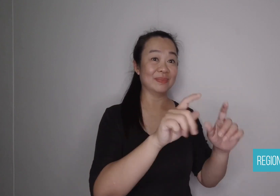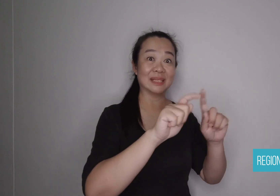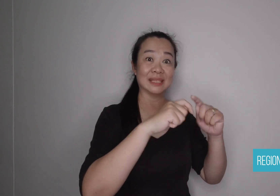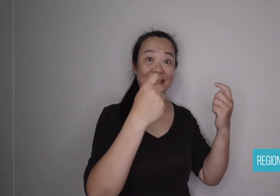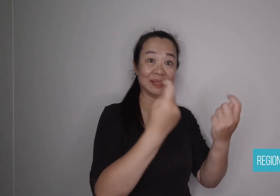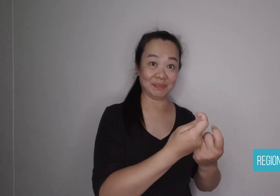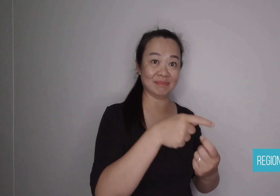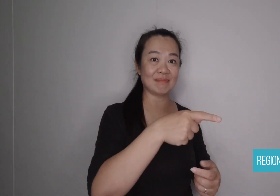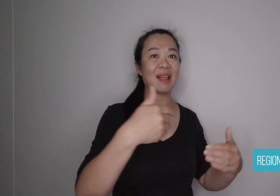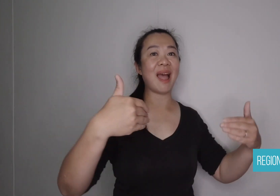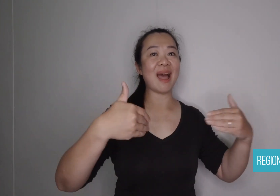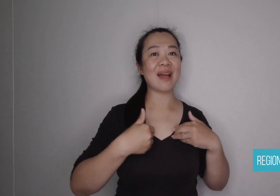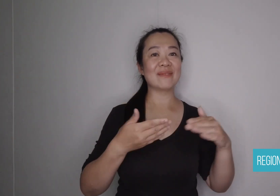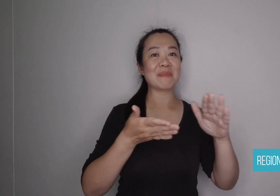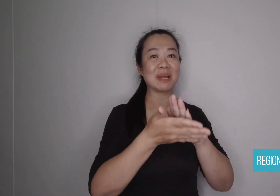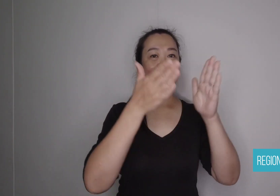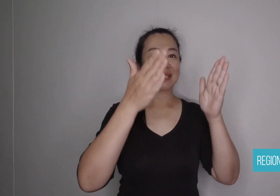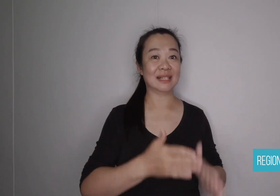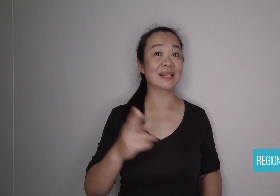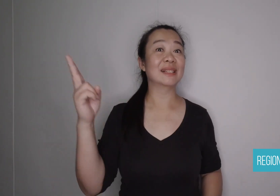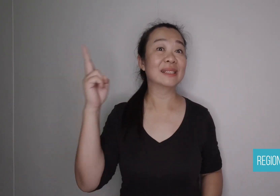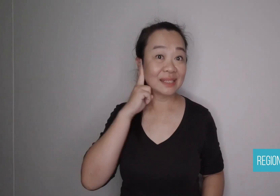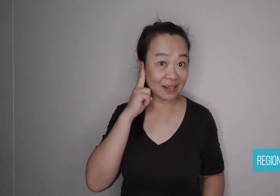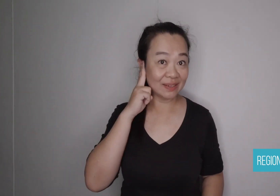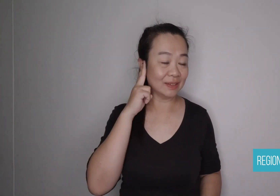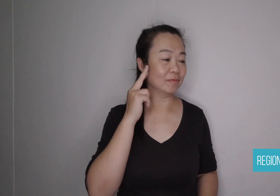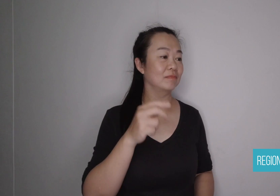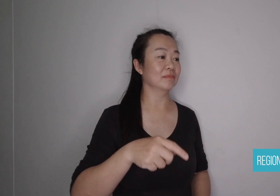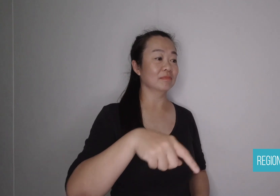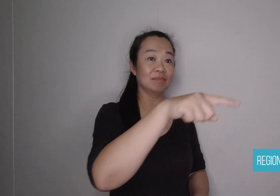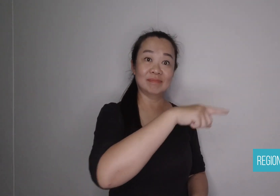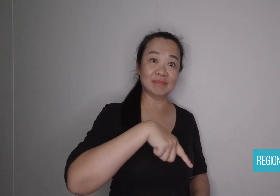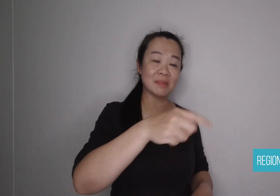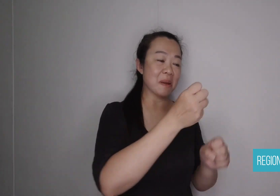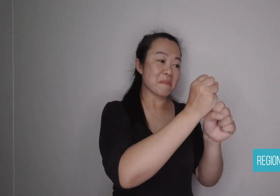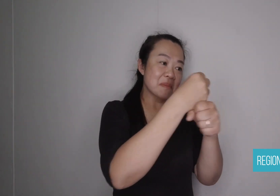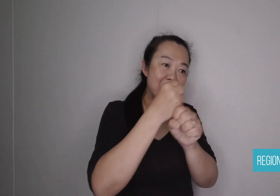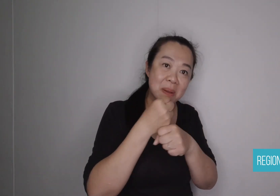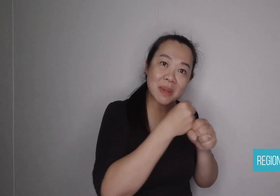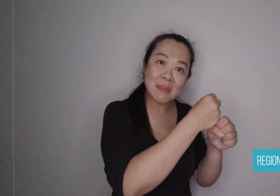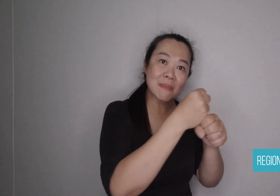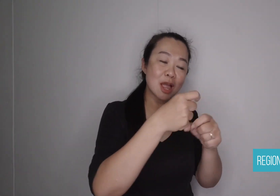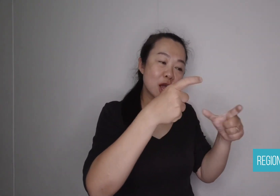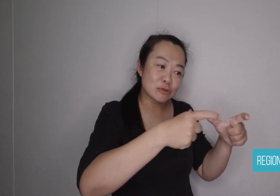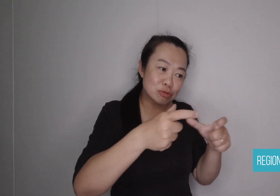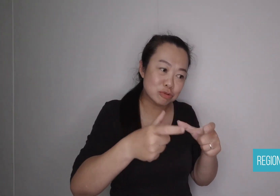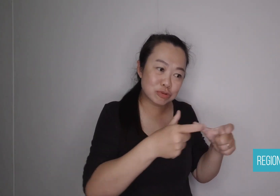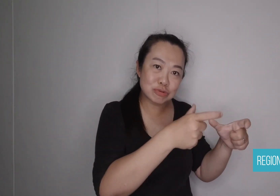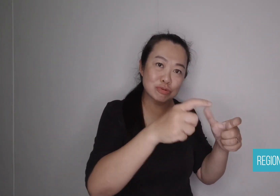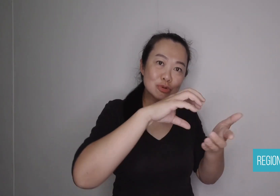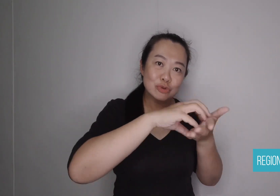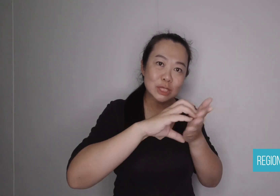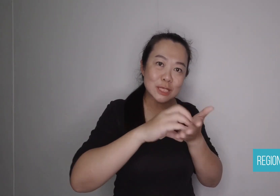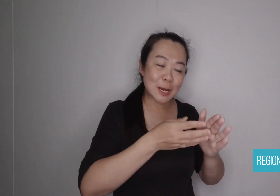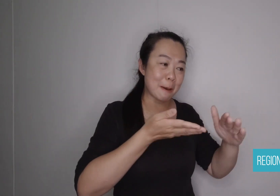who hand make cookies every day. Their supervisor is Deaf too,